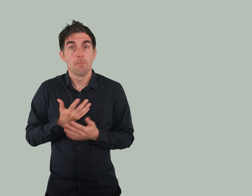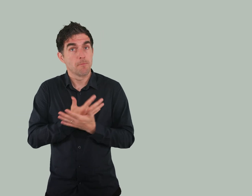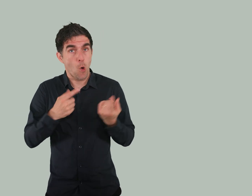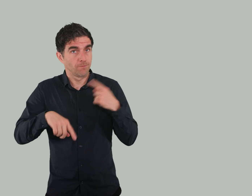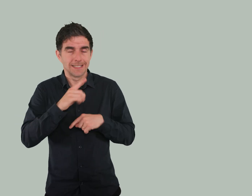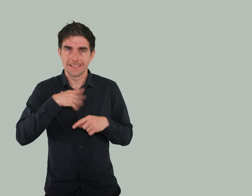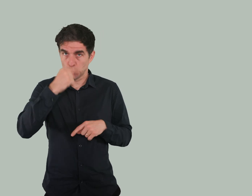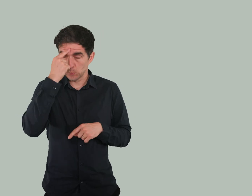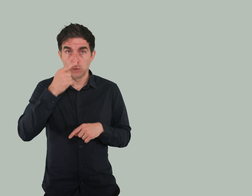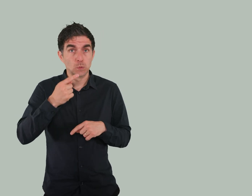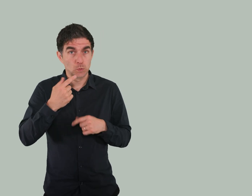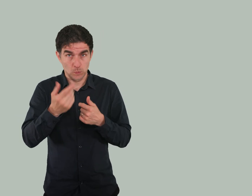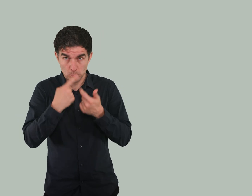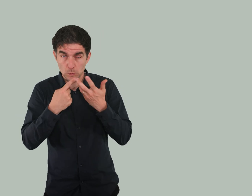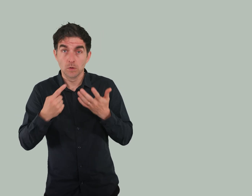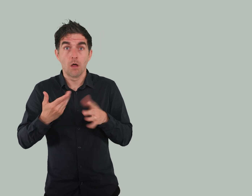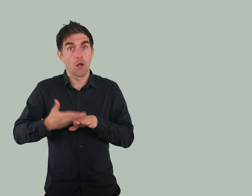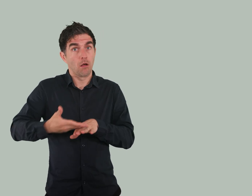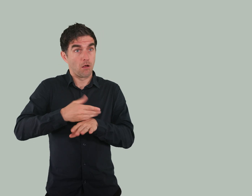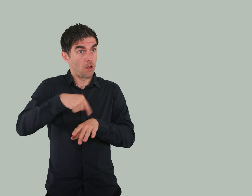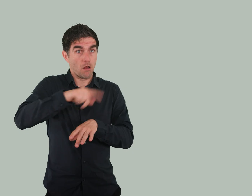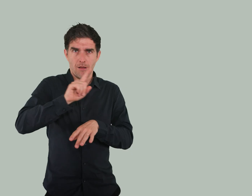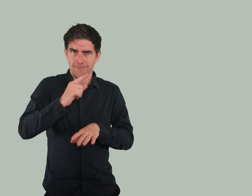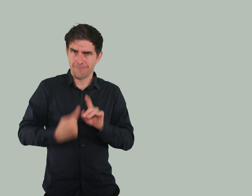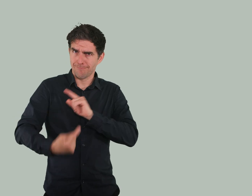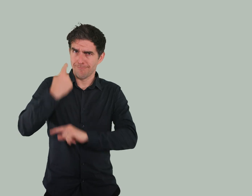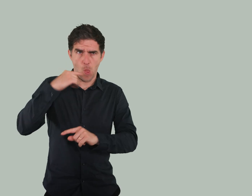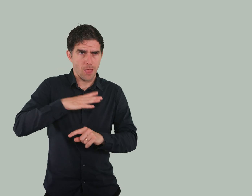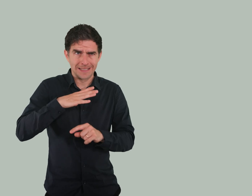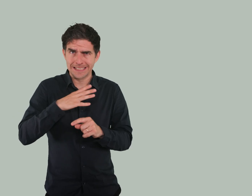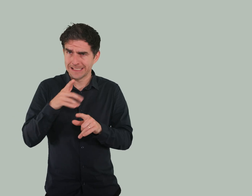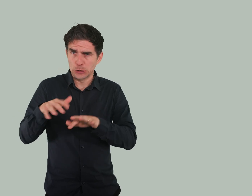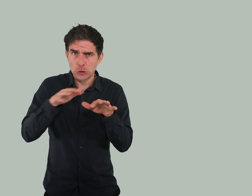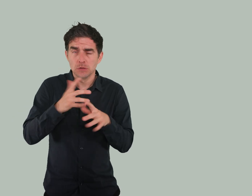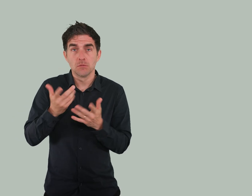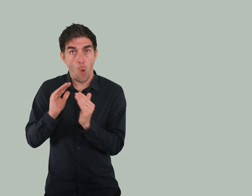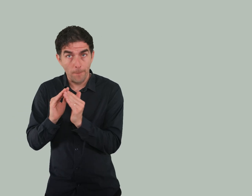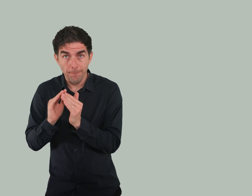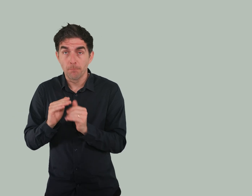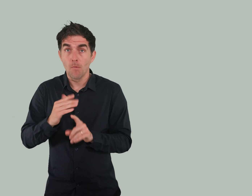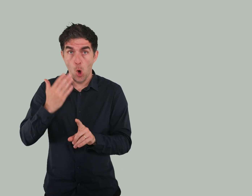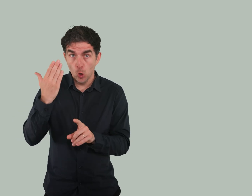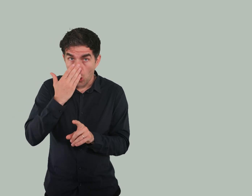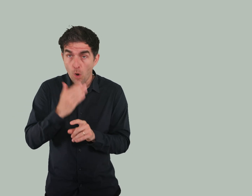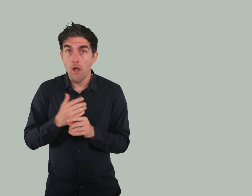Much of it begins long before the labour market - in the home, the school,